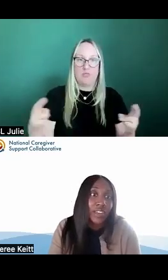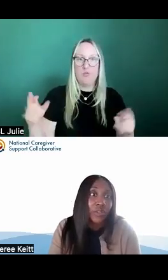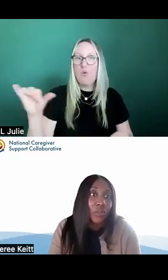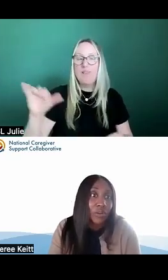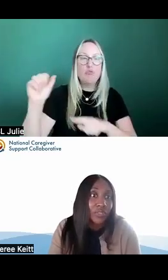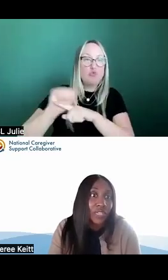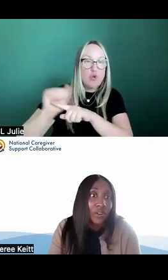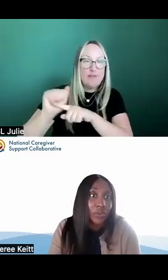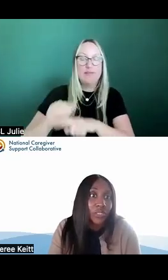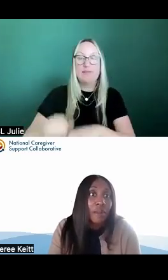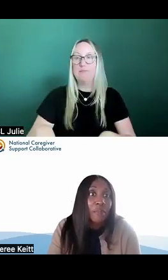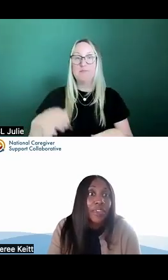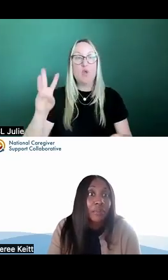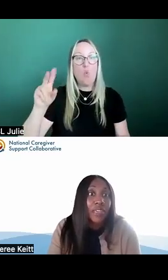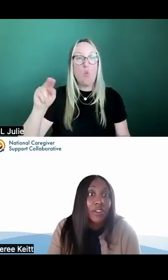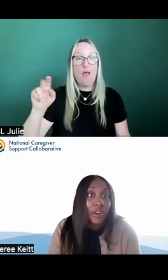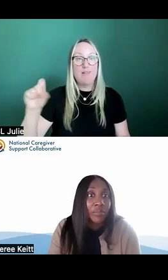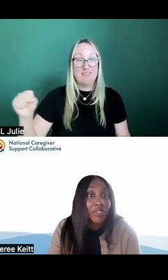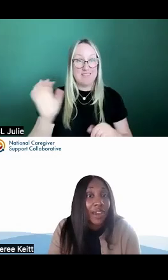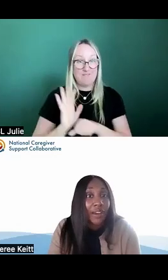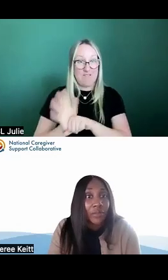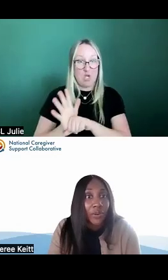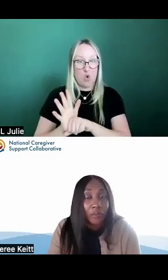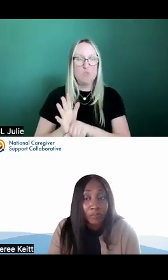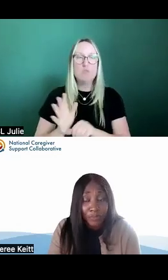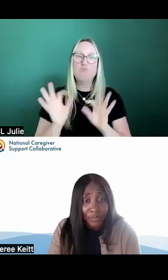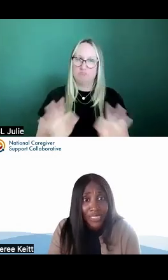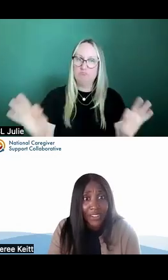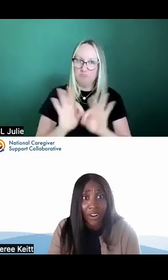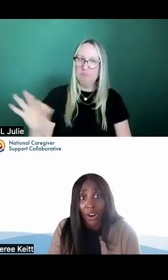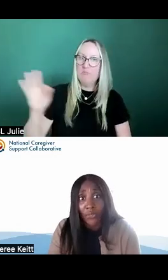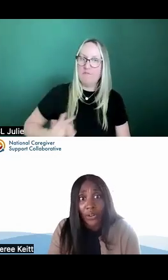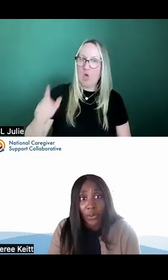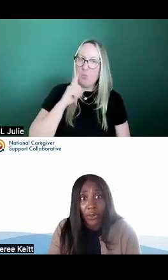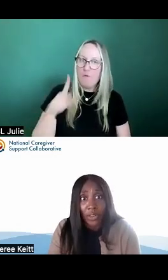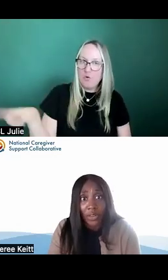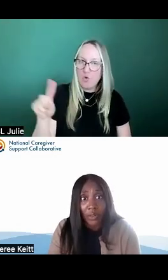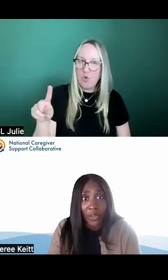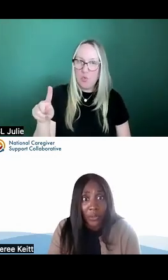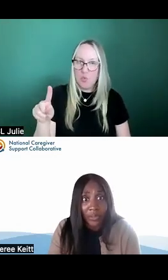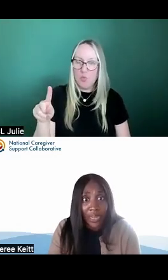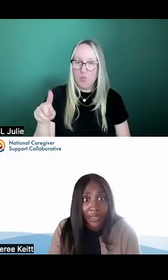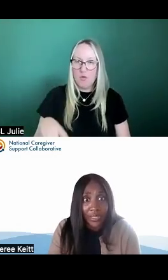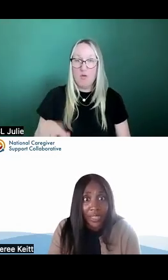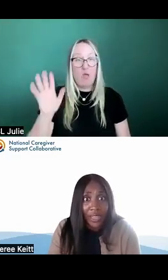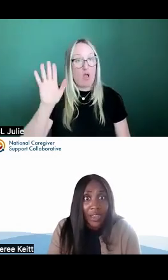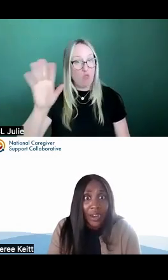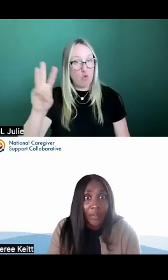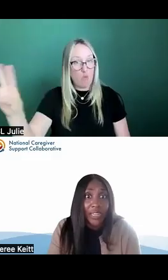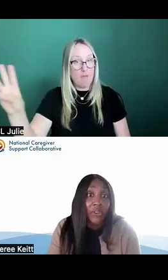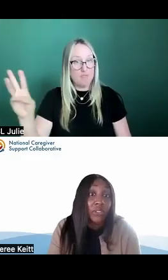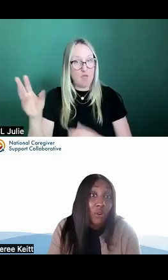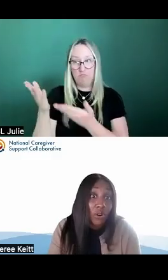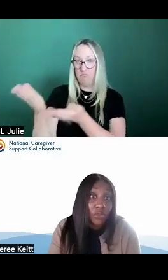or wellness videos, can be incredibly valuable and are offered on their websites. And if you're local